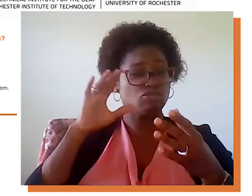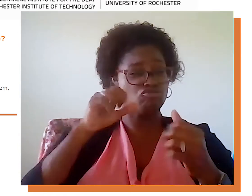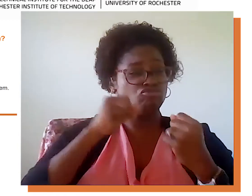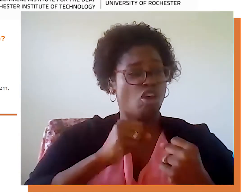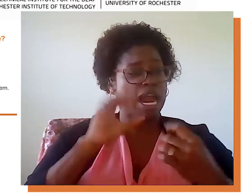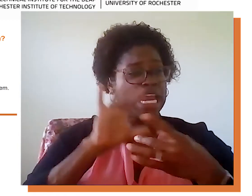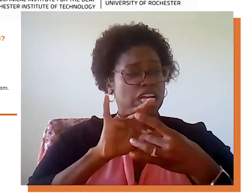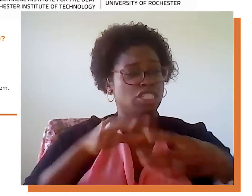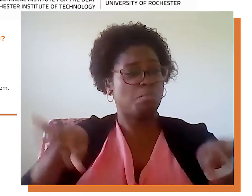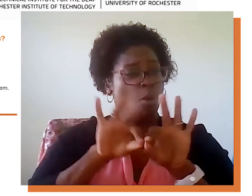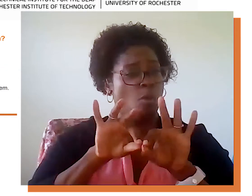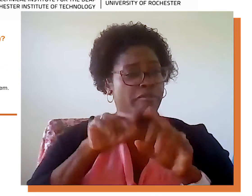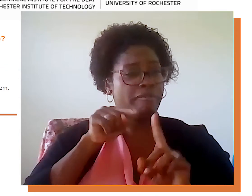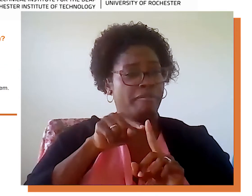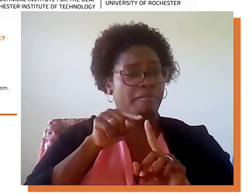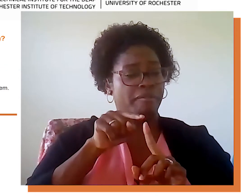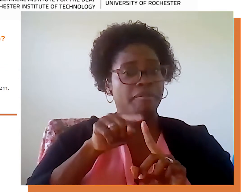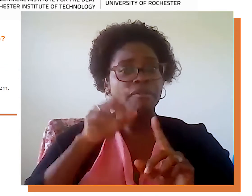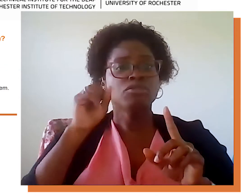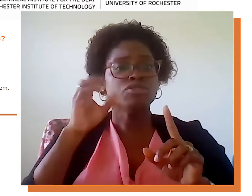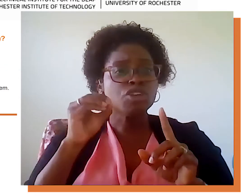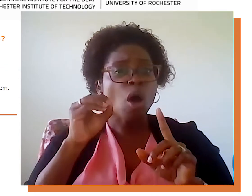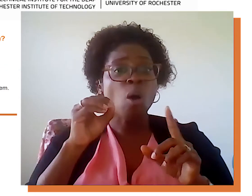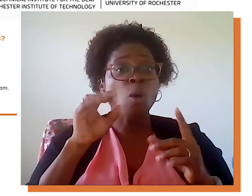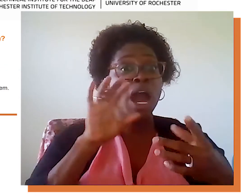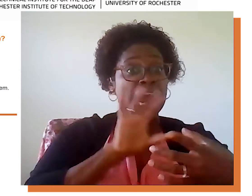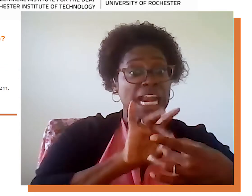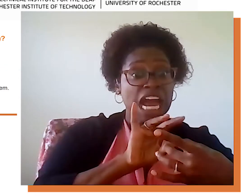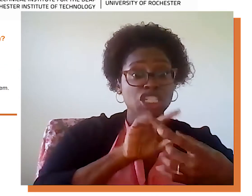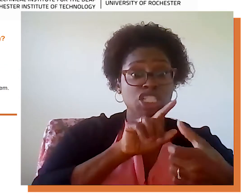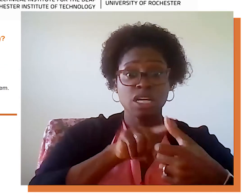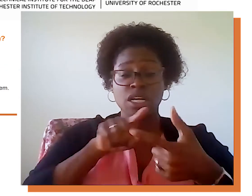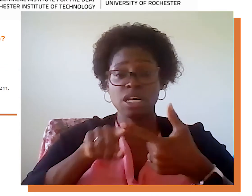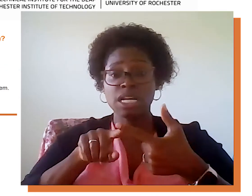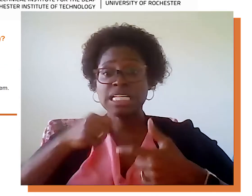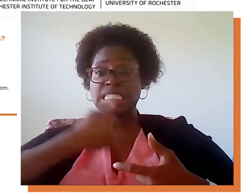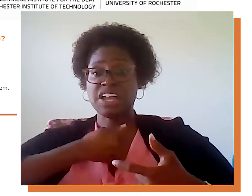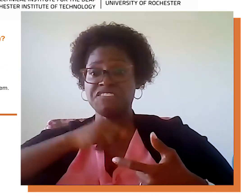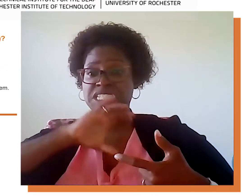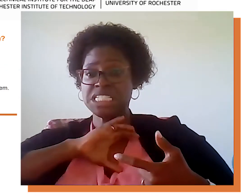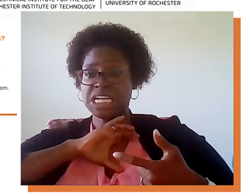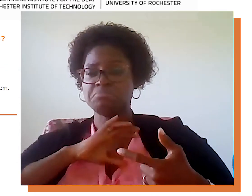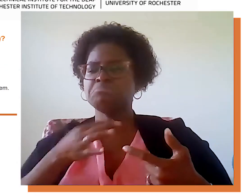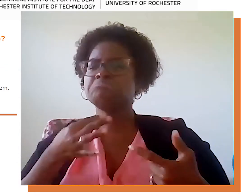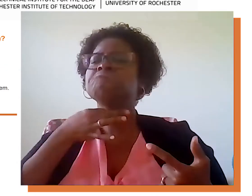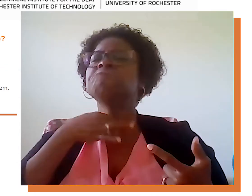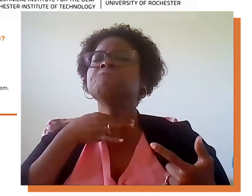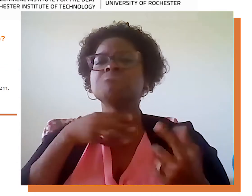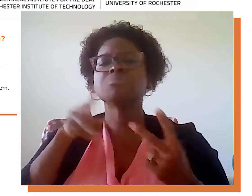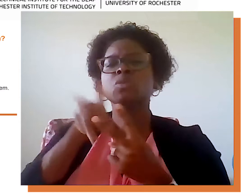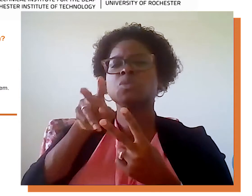So, I mentioned that a strong connection is important. That was a finding from my dissertation. So we have connection and then self-esteem.